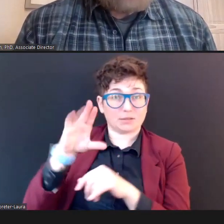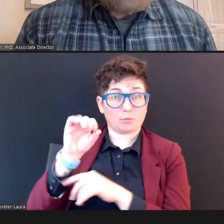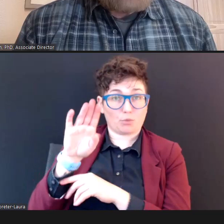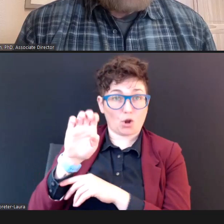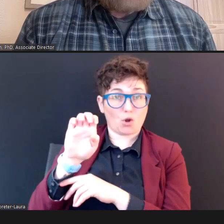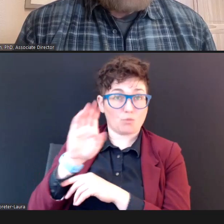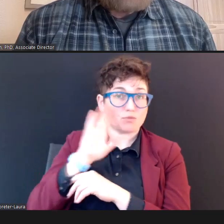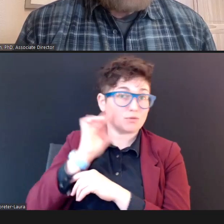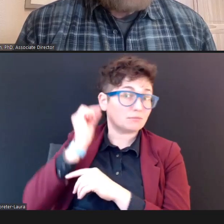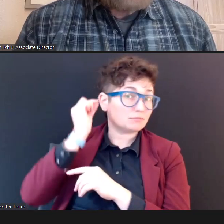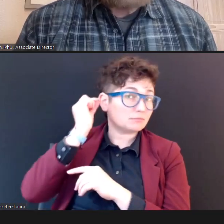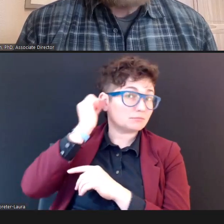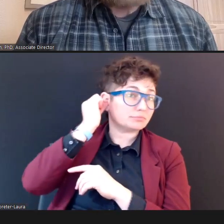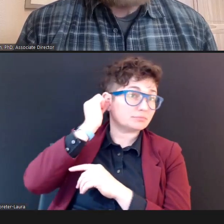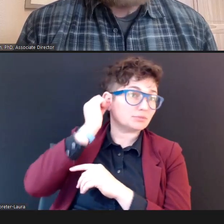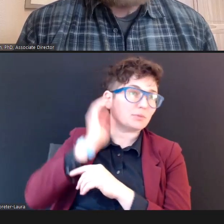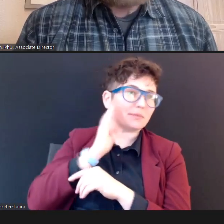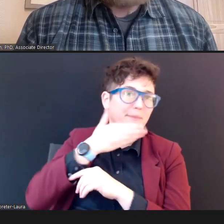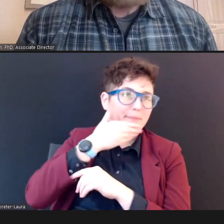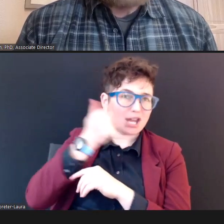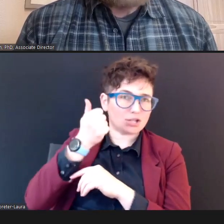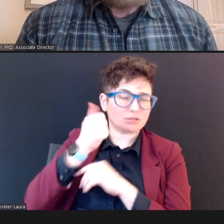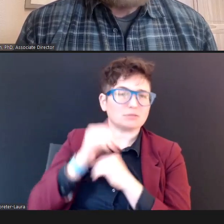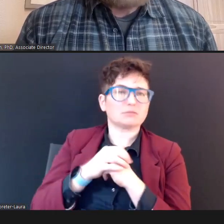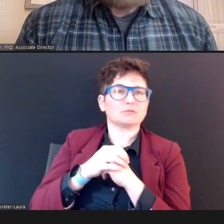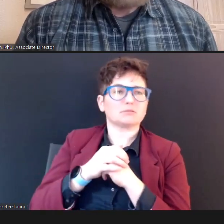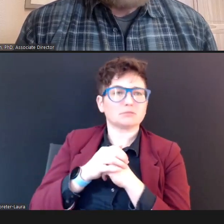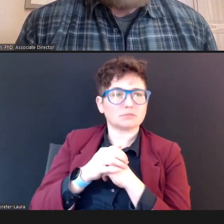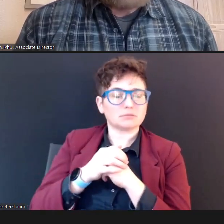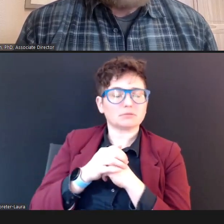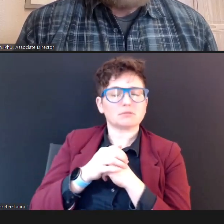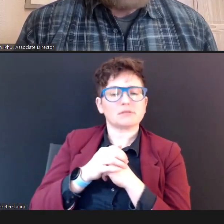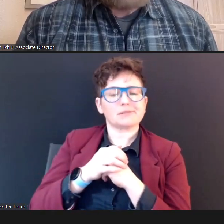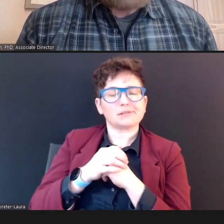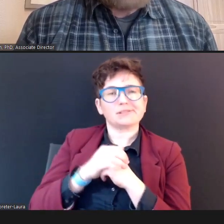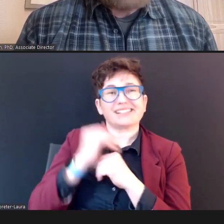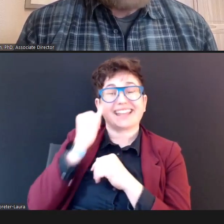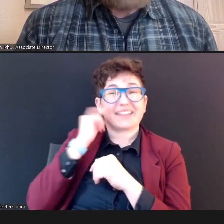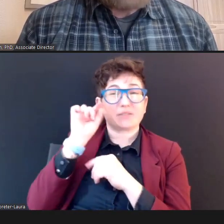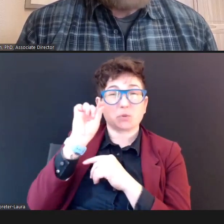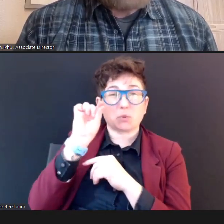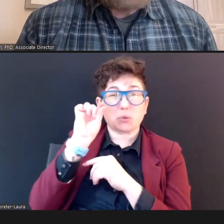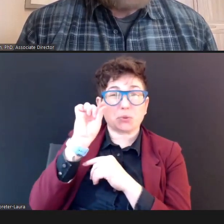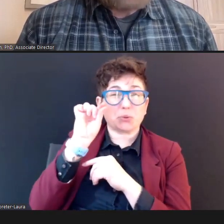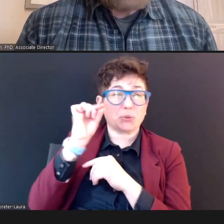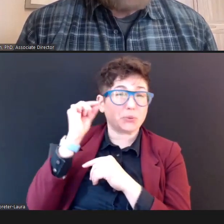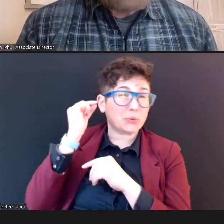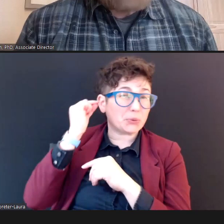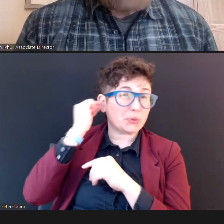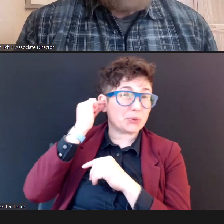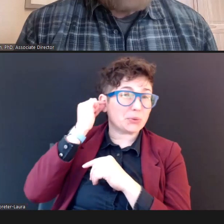the air the better um so too small of a